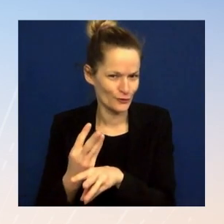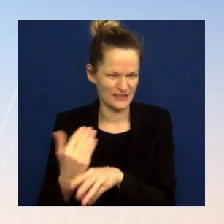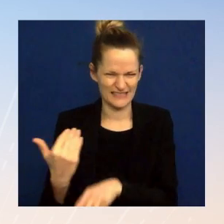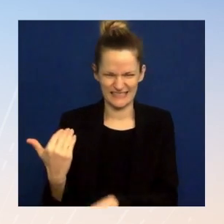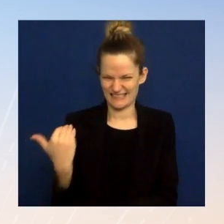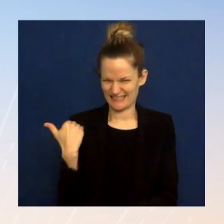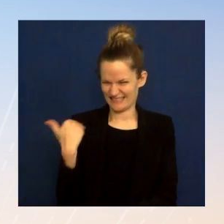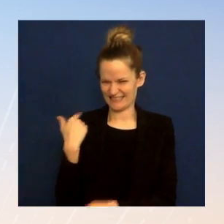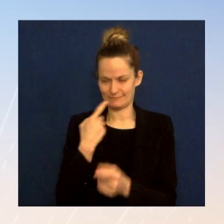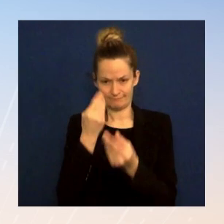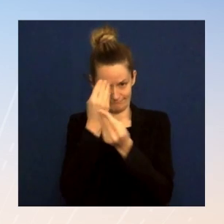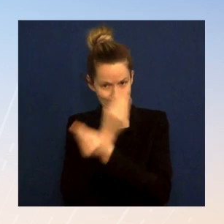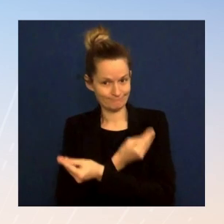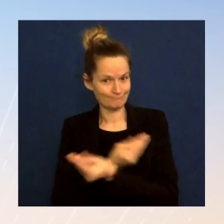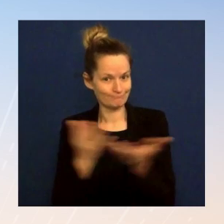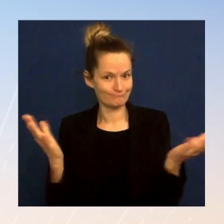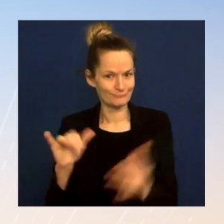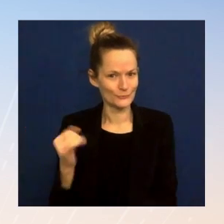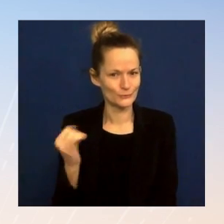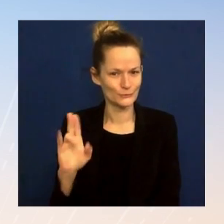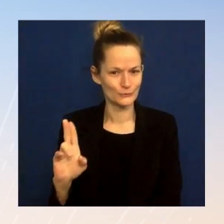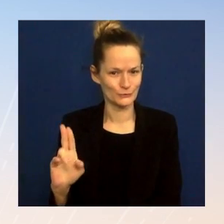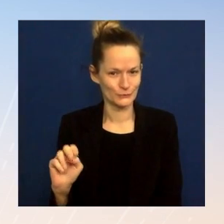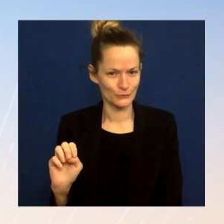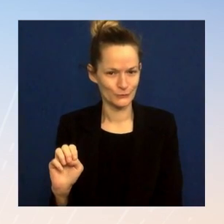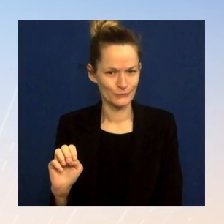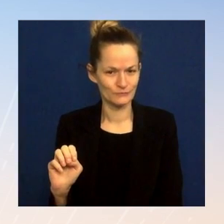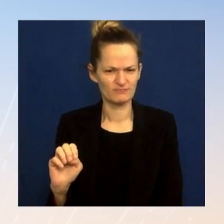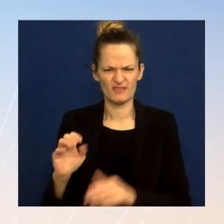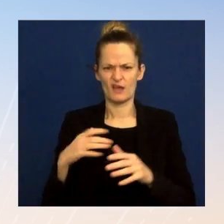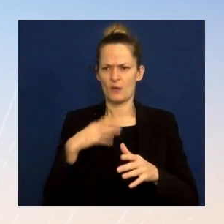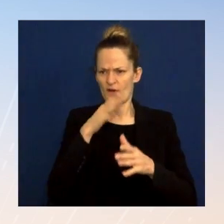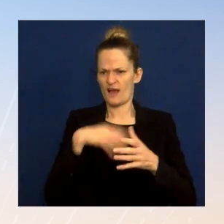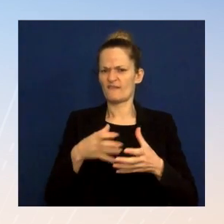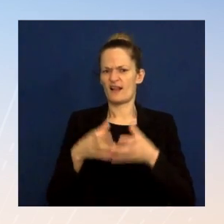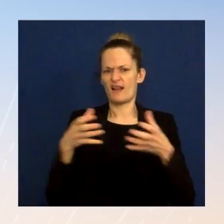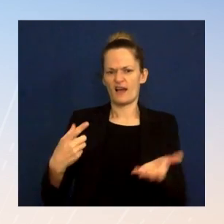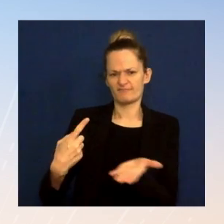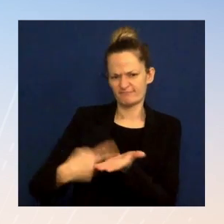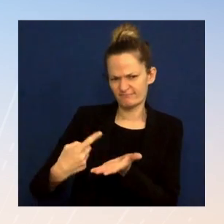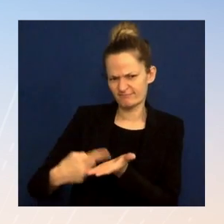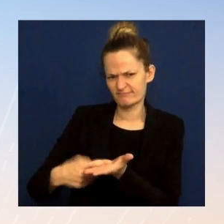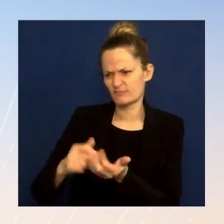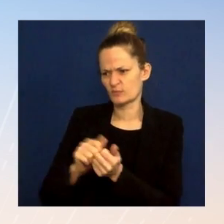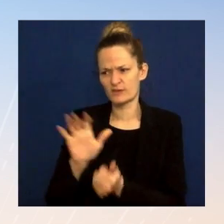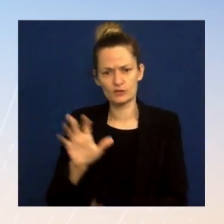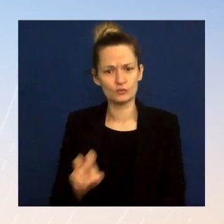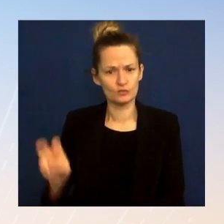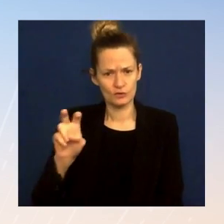Lots to say about the trip and happy to take your questions. I just want to make three broad points before we open it up: